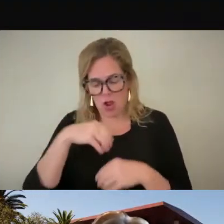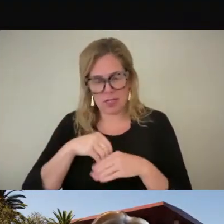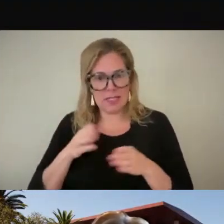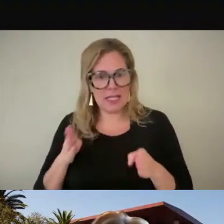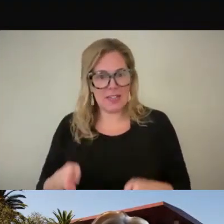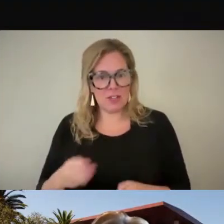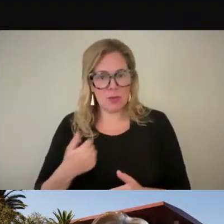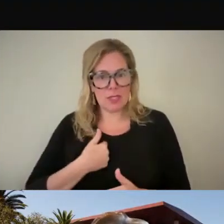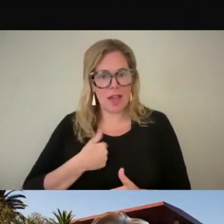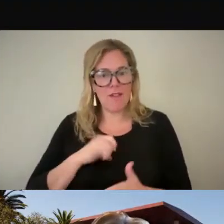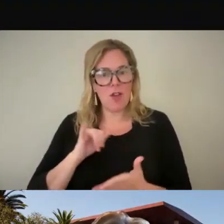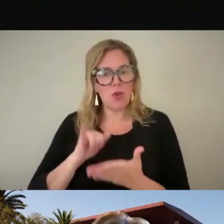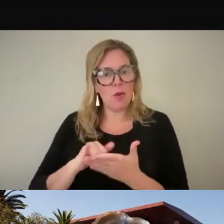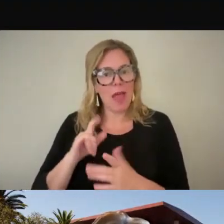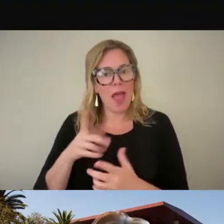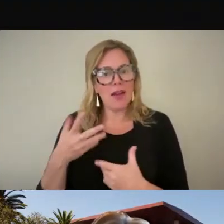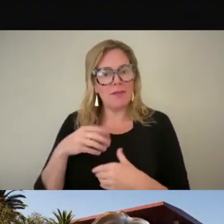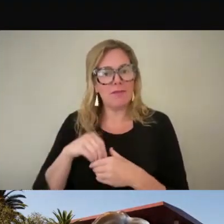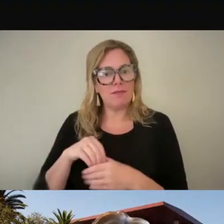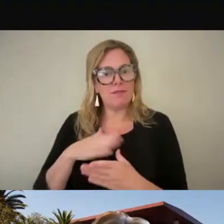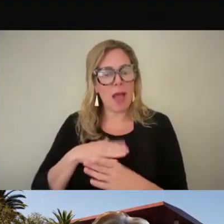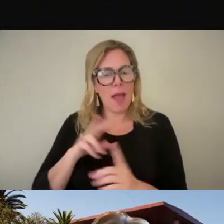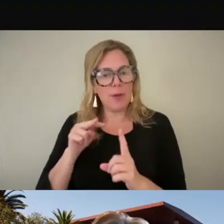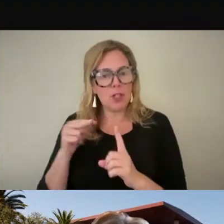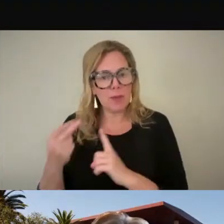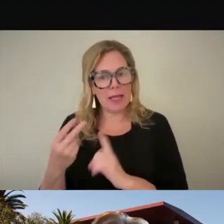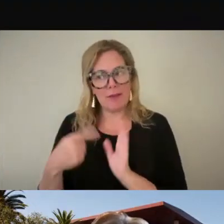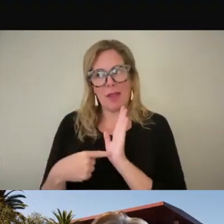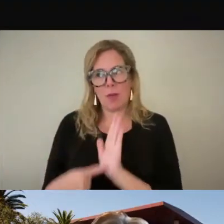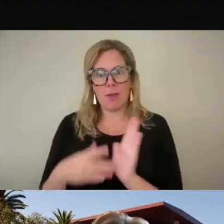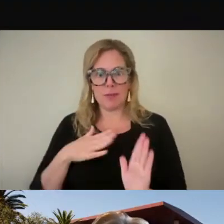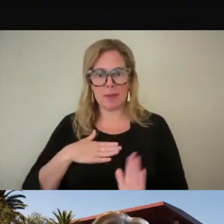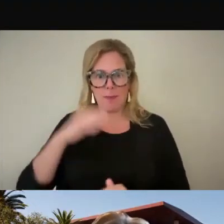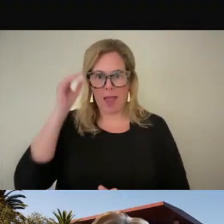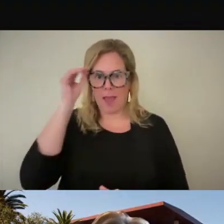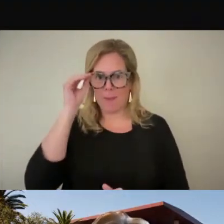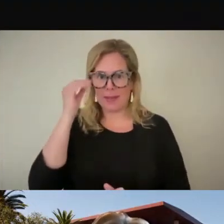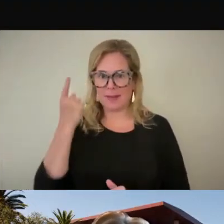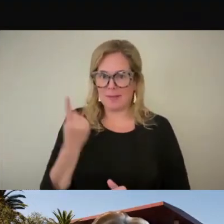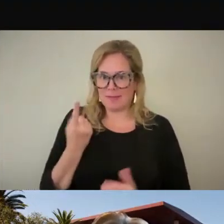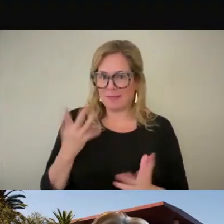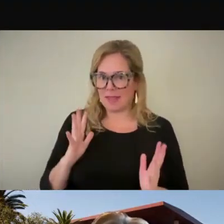my perspective, and it represents my opinion alone, but I'm very excited to also be talking